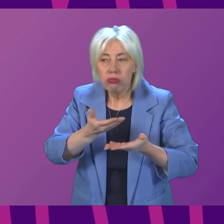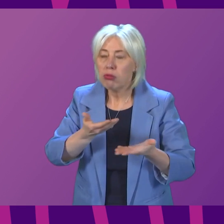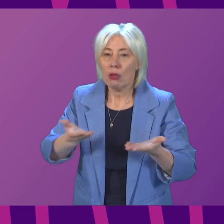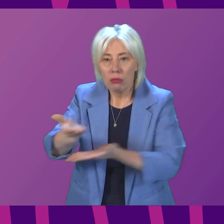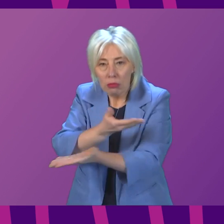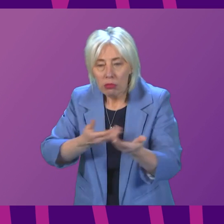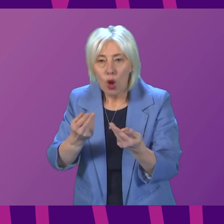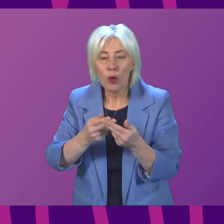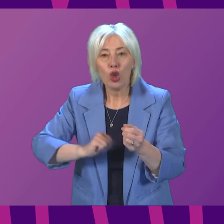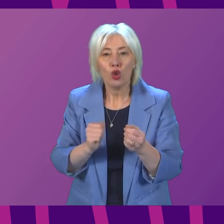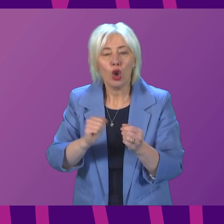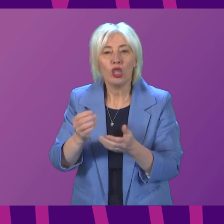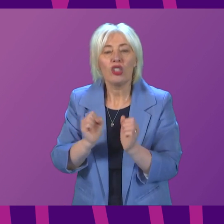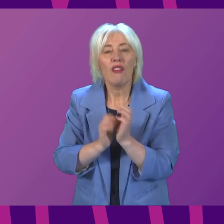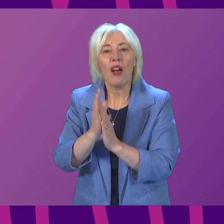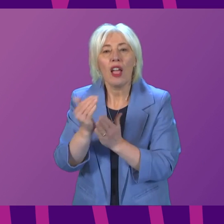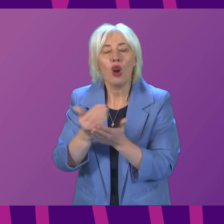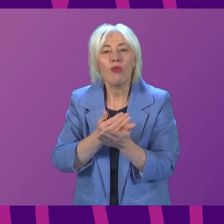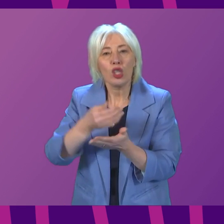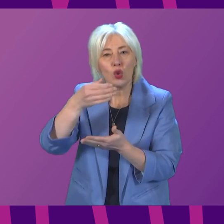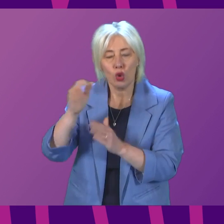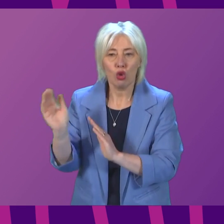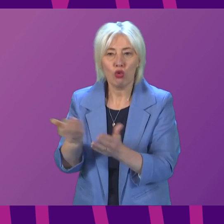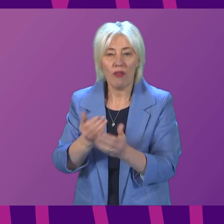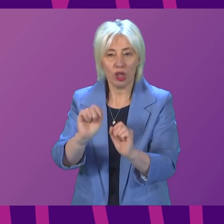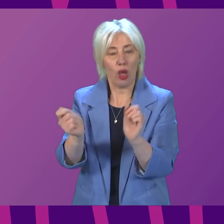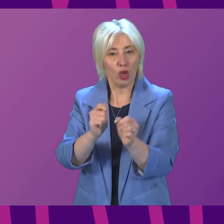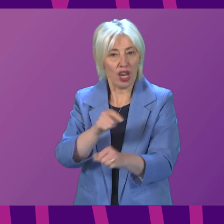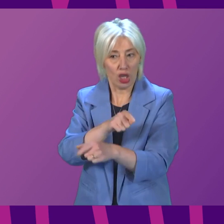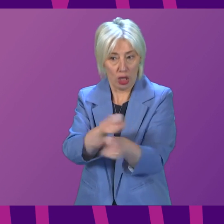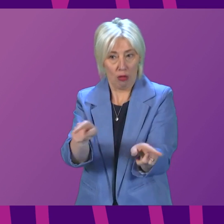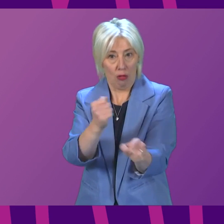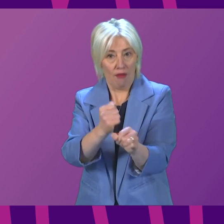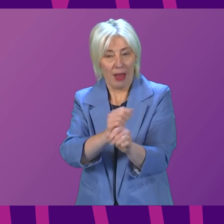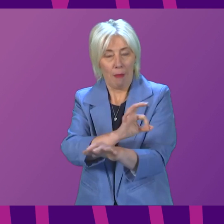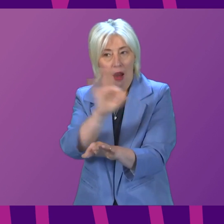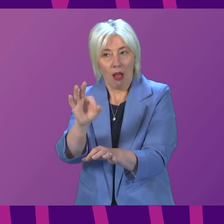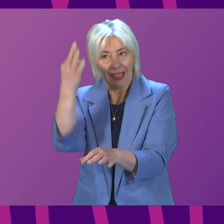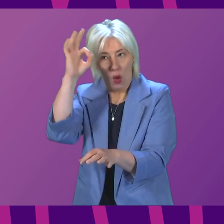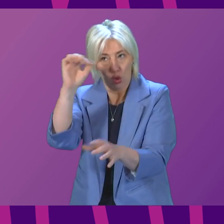she had with the Scottish Fire and Rescue Service about the changes that her Government is asking councils across Scotland to make.